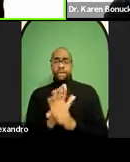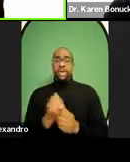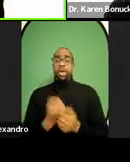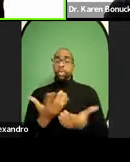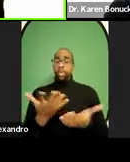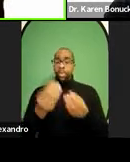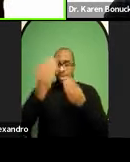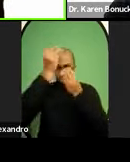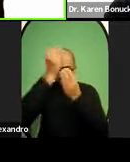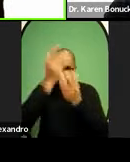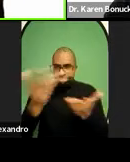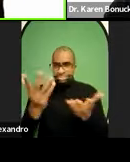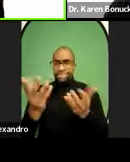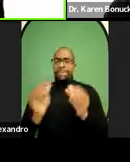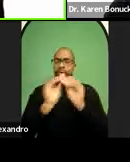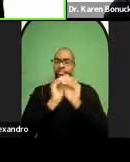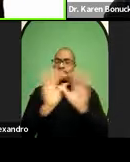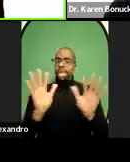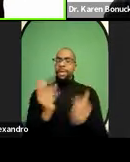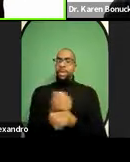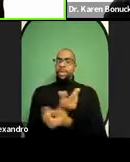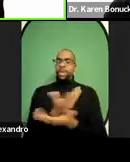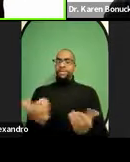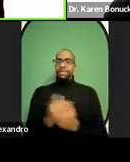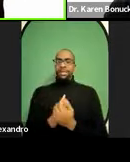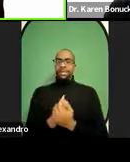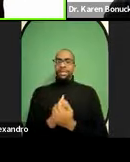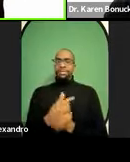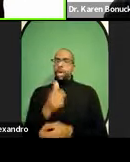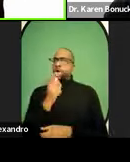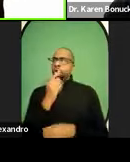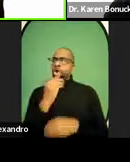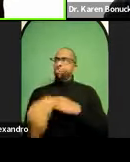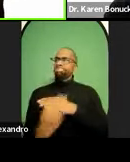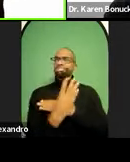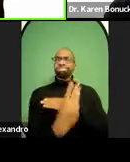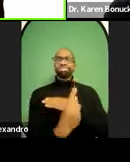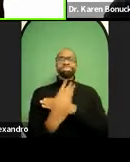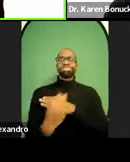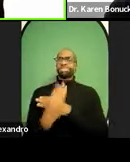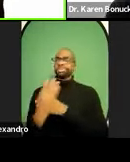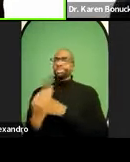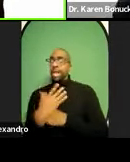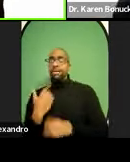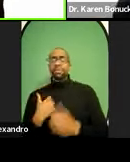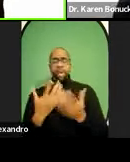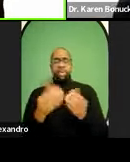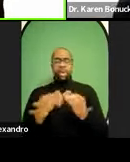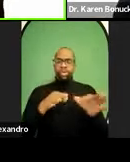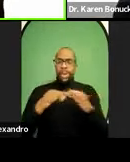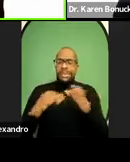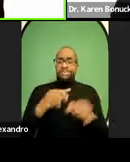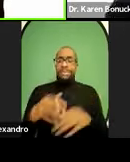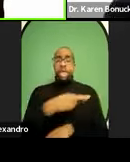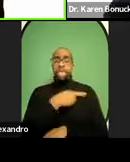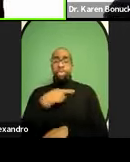Coven 19 and vaccines, we want to 19 and vaccines. We want to provide more clarity on We want to provide more clarity on both vaccine safety and F on both vaccine safety and efficacy, who is impacted and how an efficacy, who is impacted and